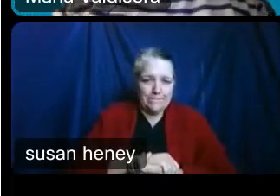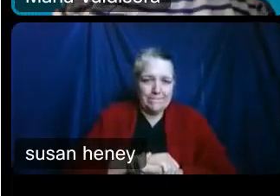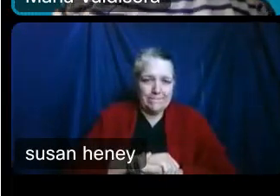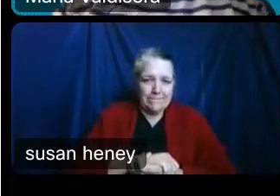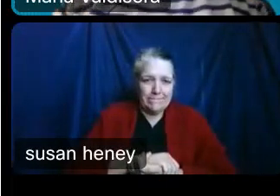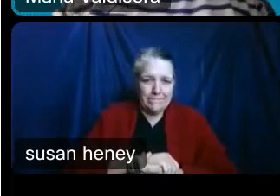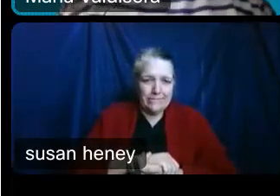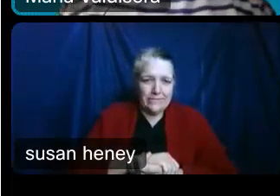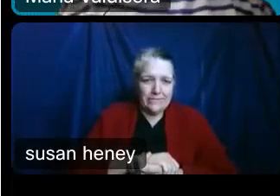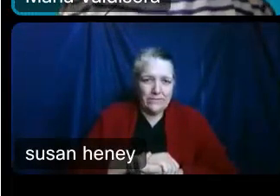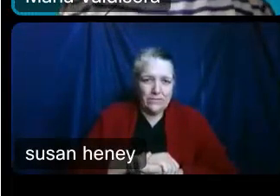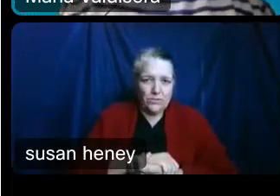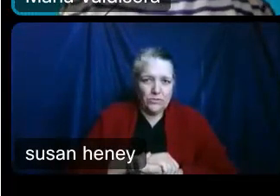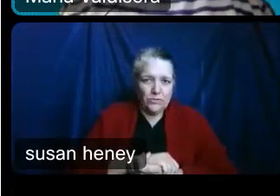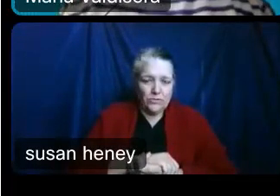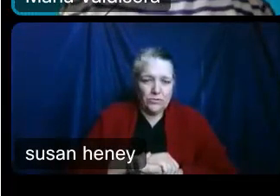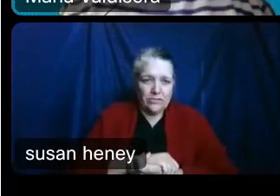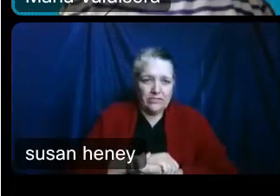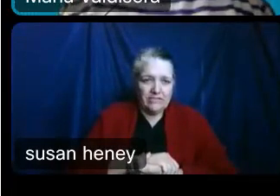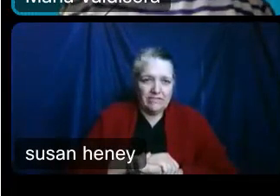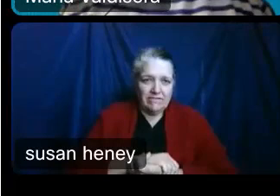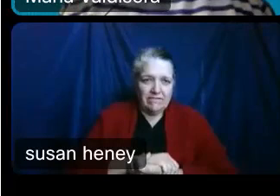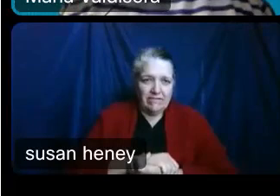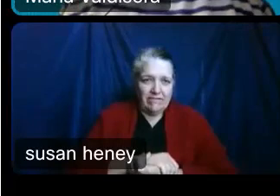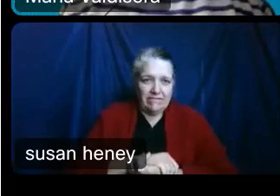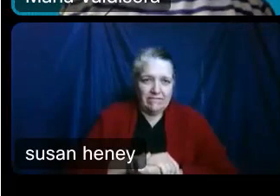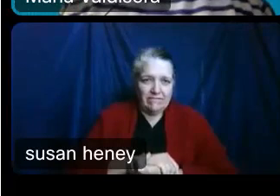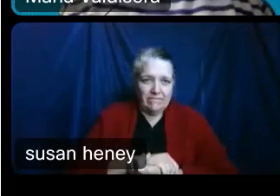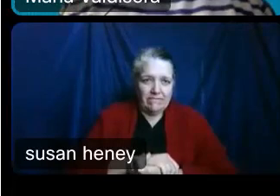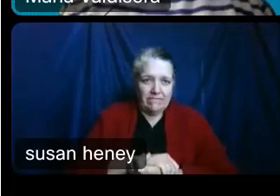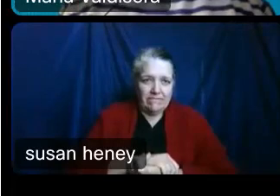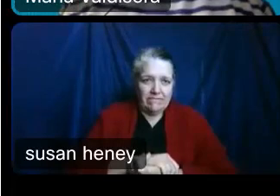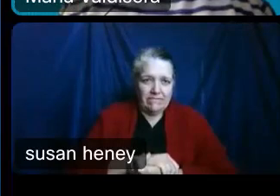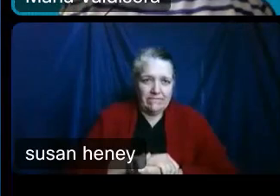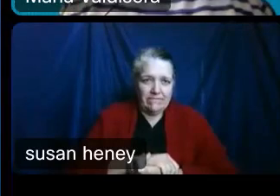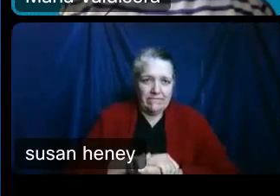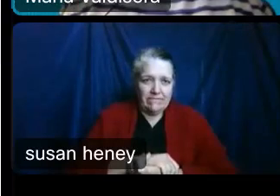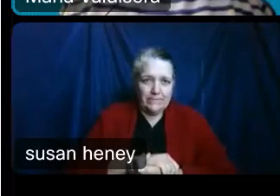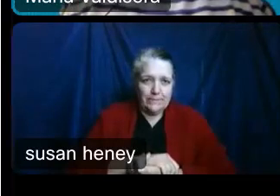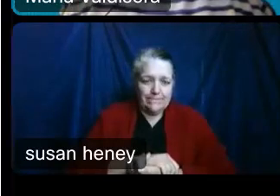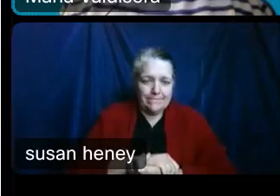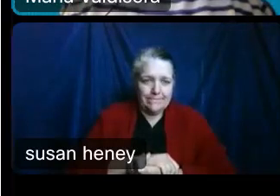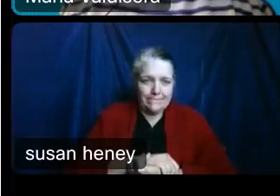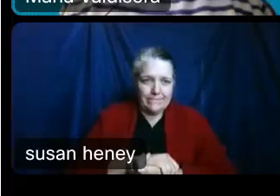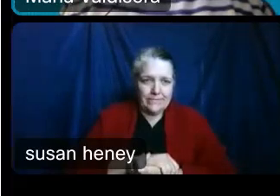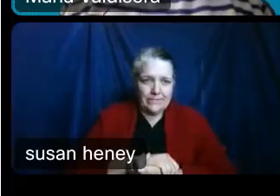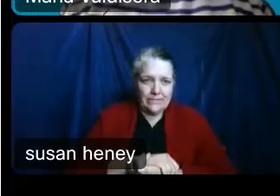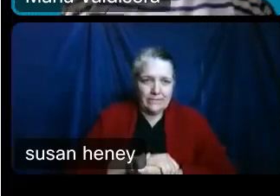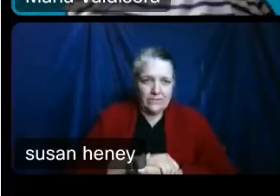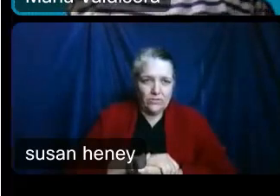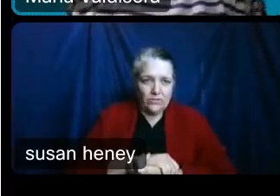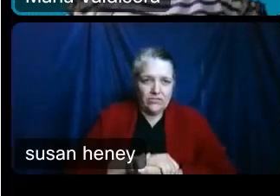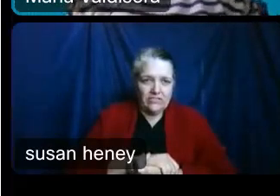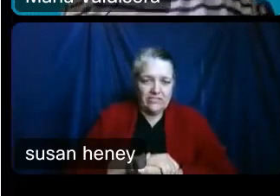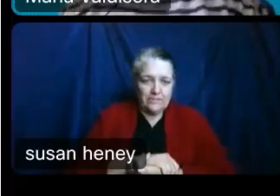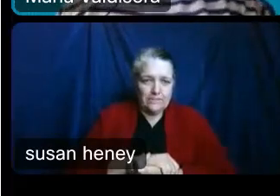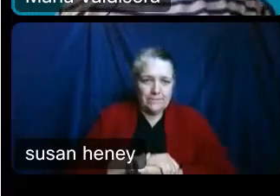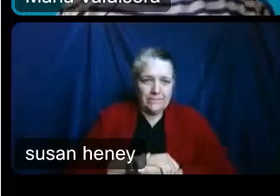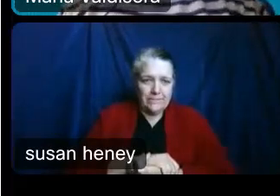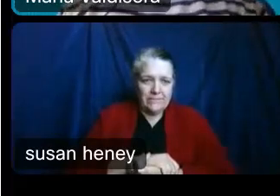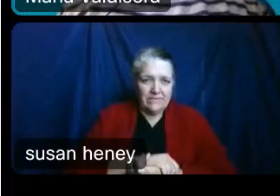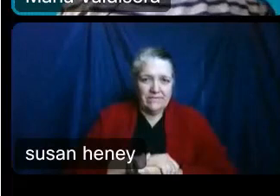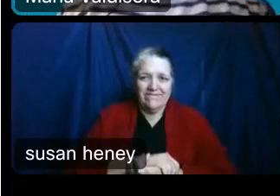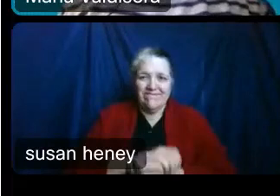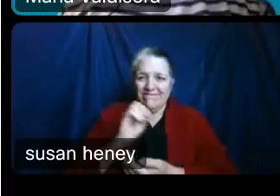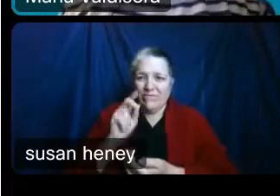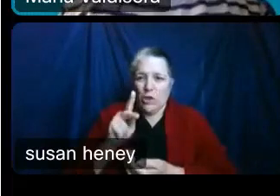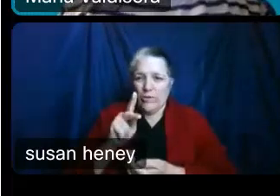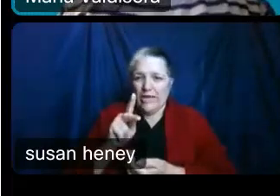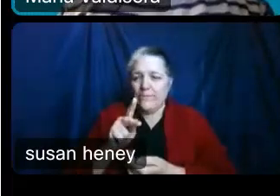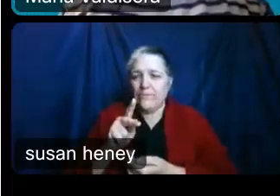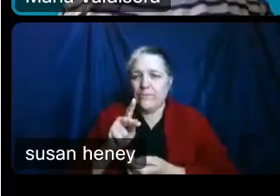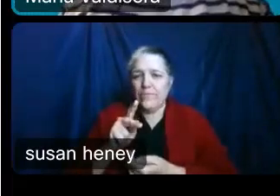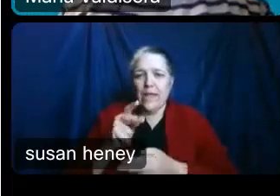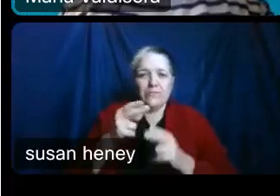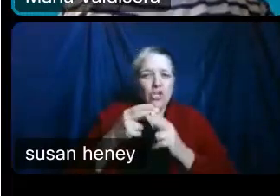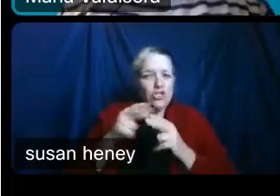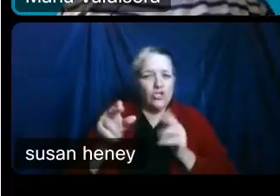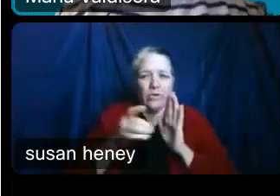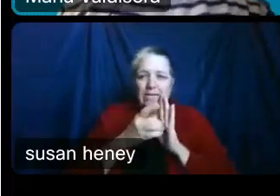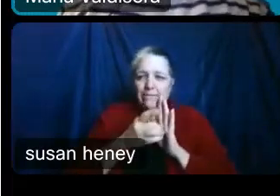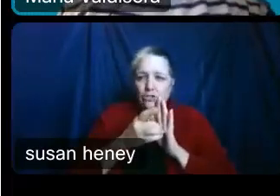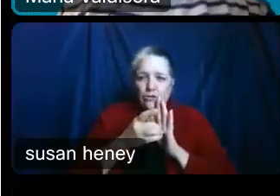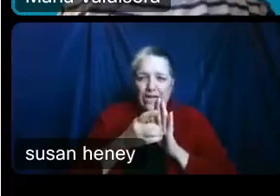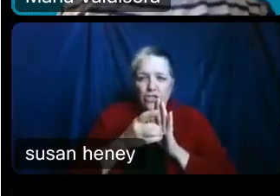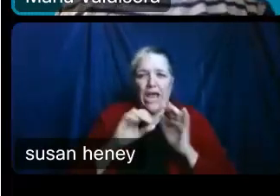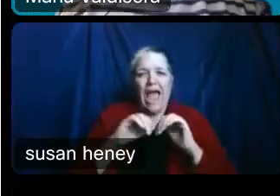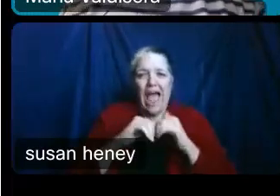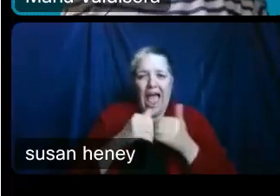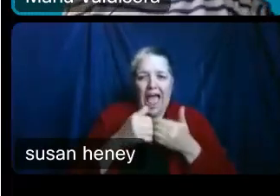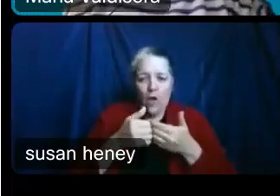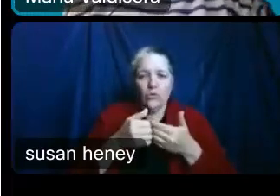There we go. So, I'm just going to do a pretty quick demo on how to access this data. So,